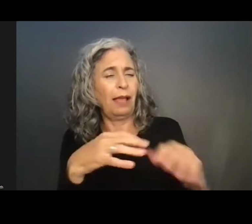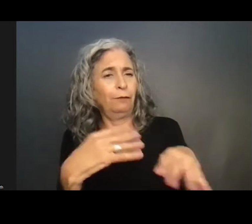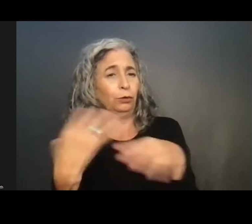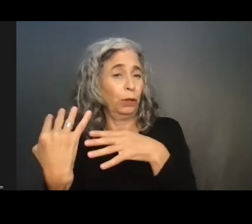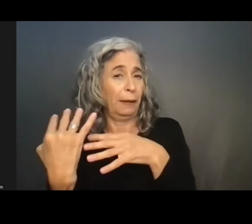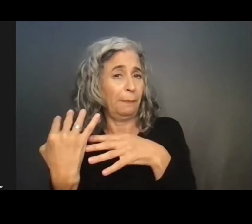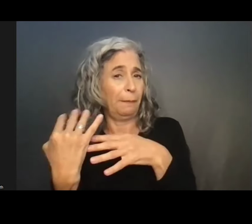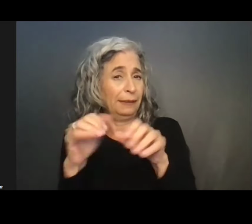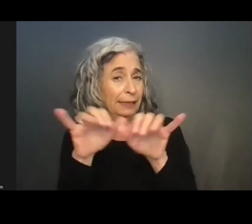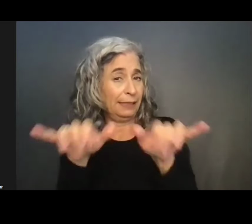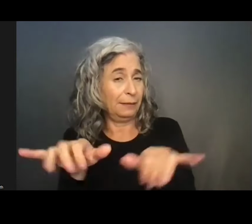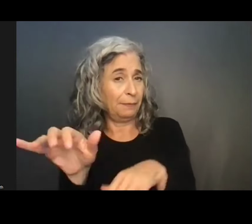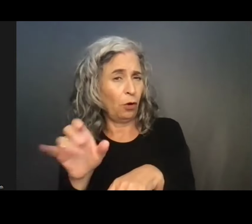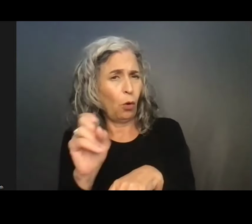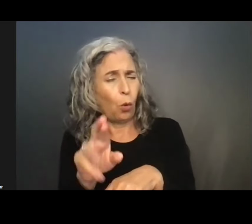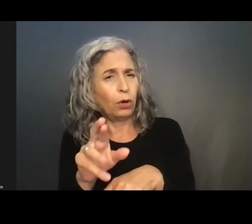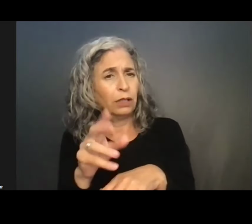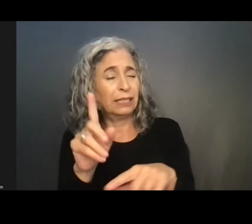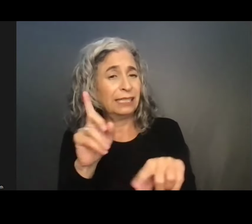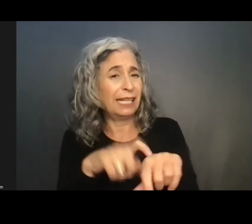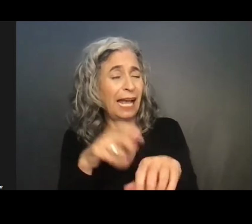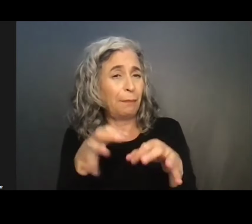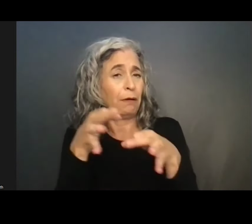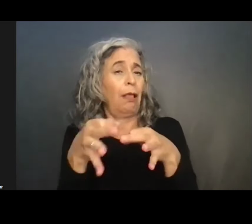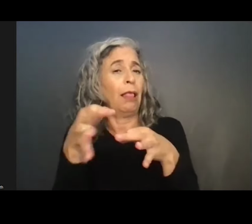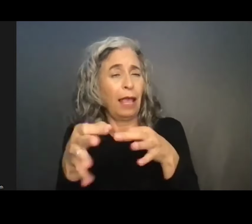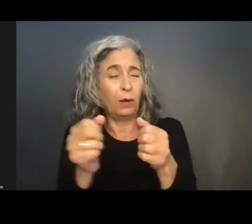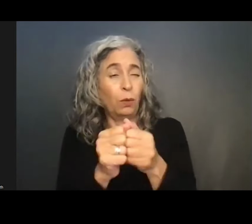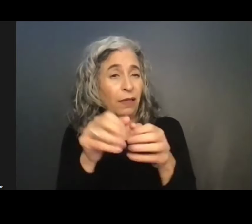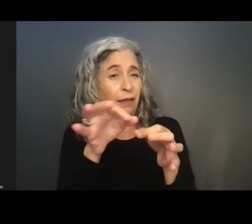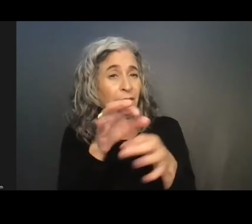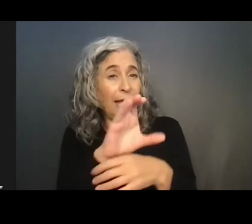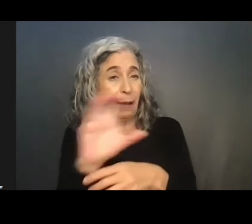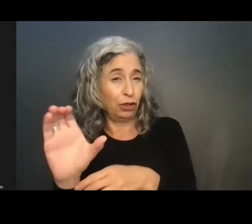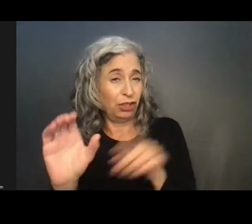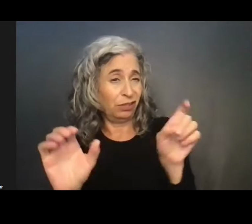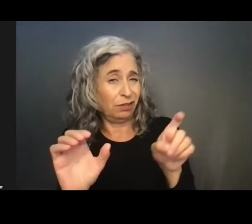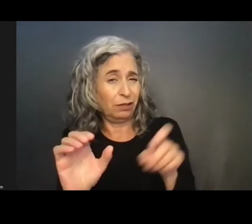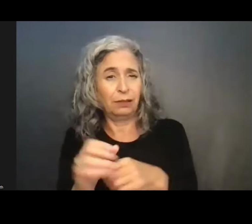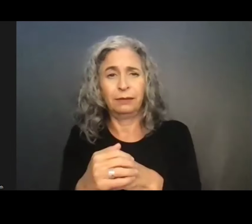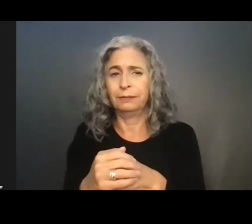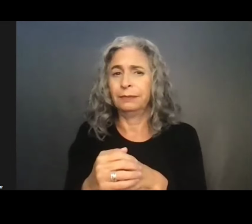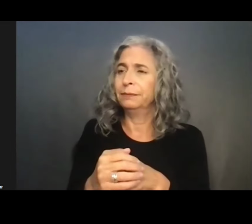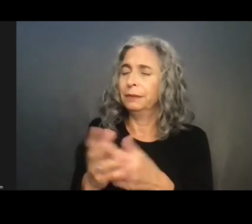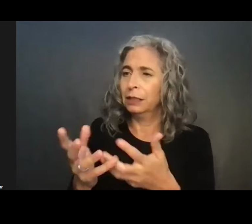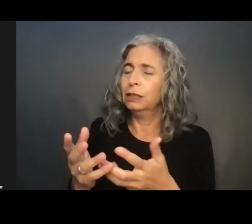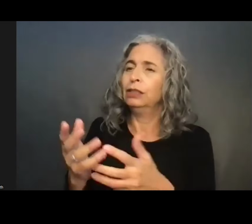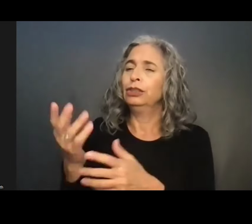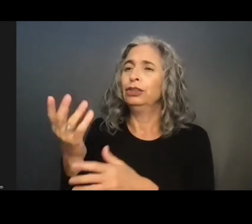Also, is there any time delay with the captions? >> VIJAY MATTHEW: There's a -- so like I showed